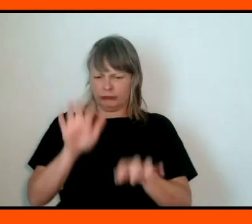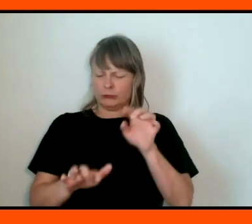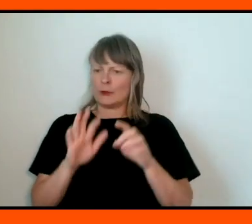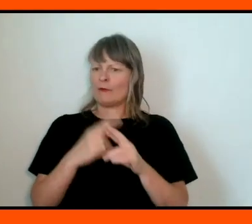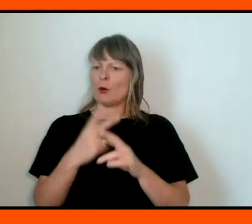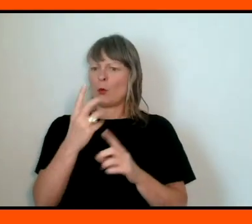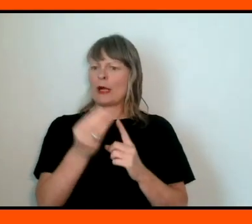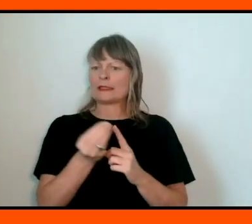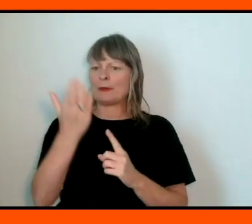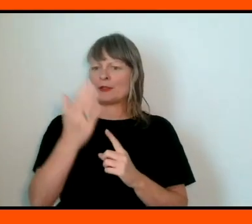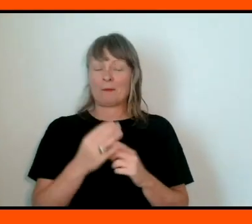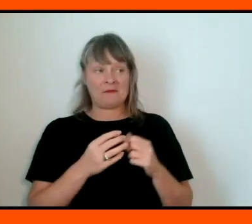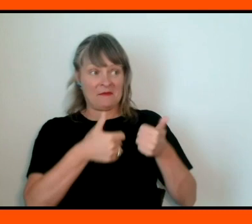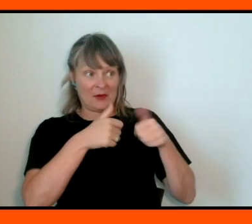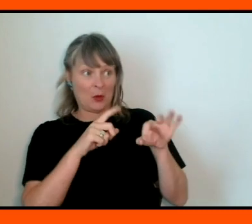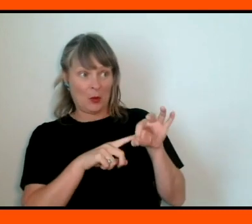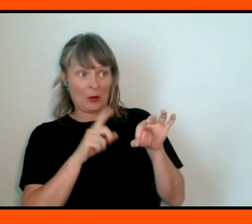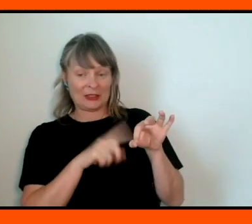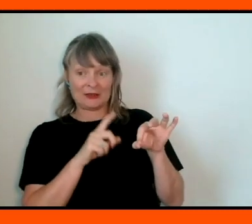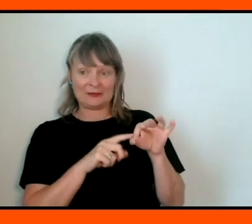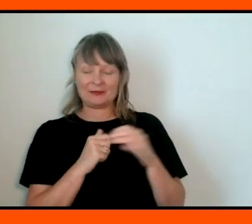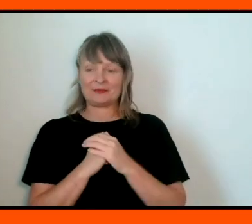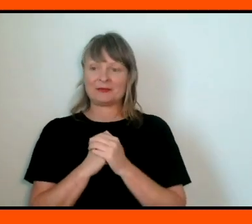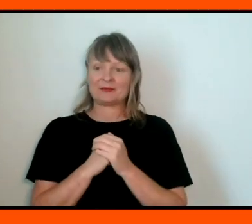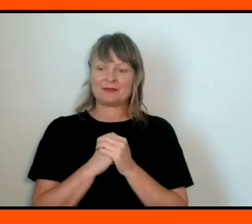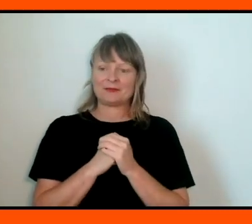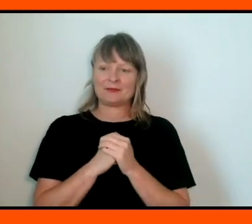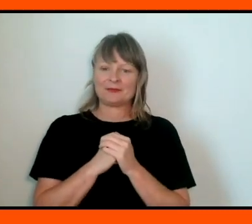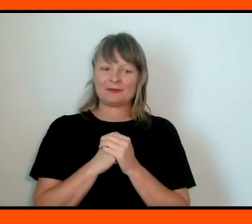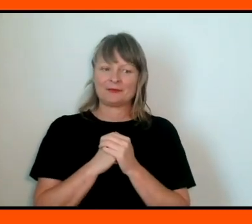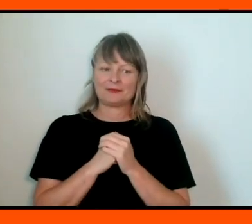Good question. I think probably the most important thing to reiterate